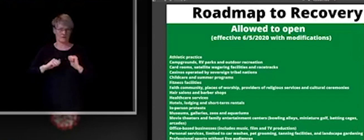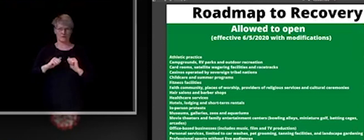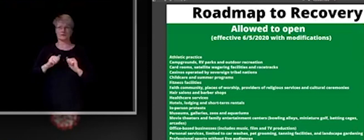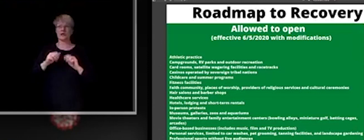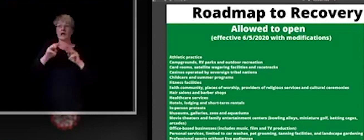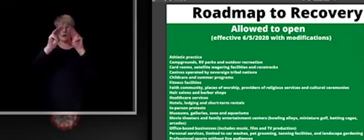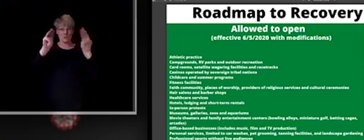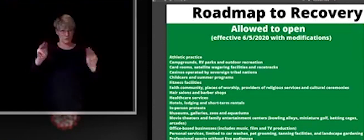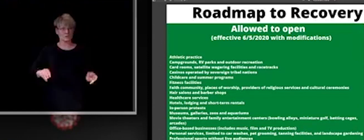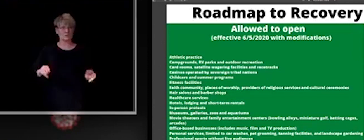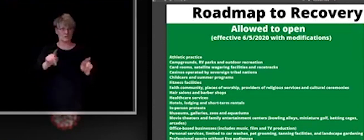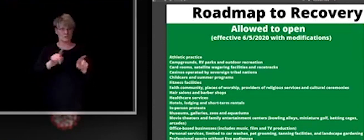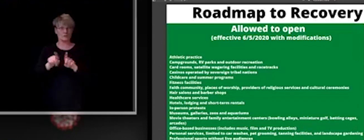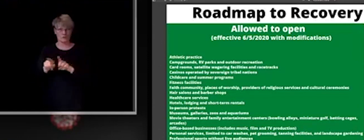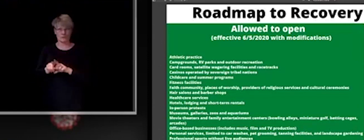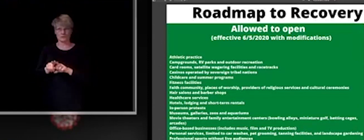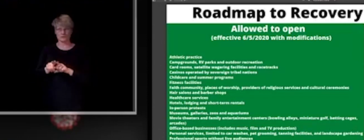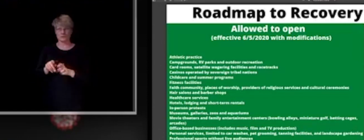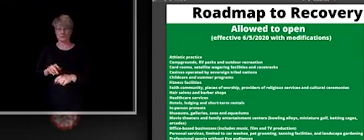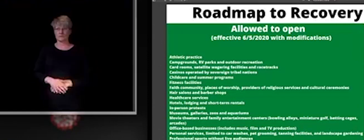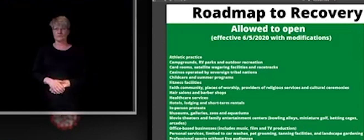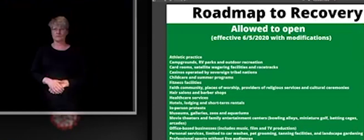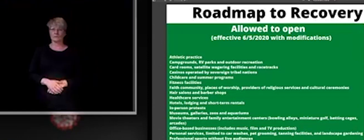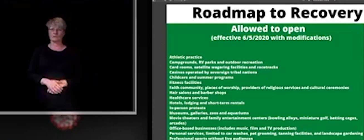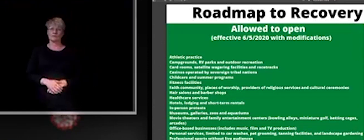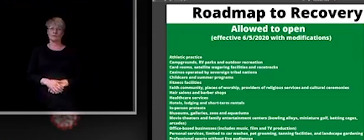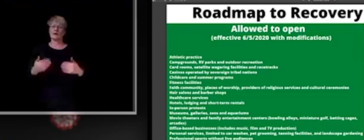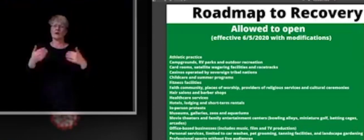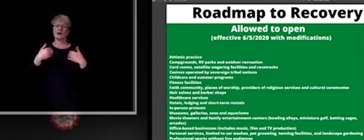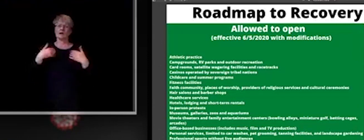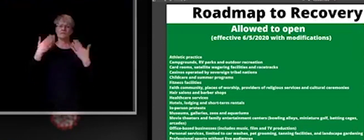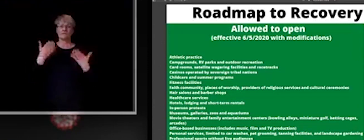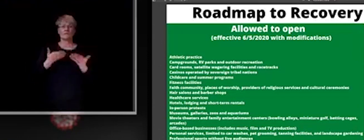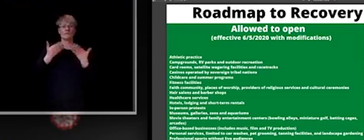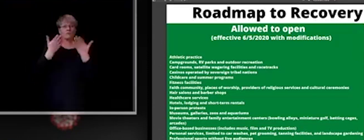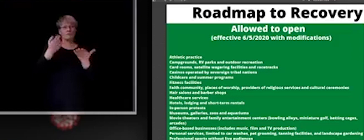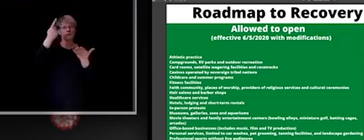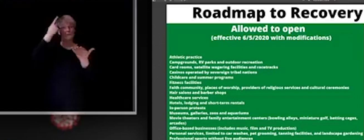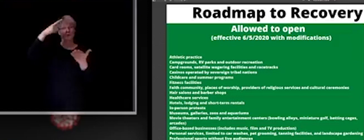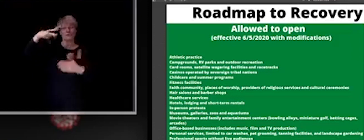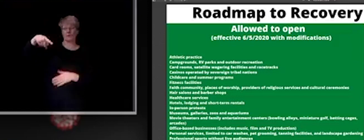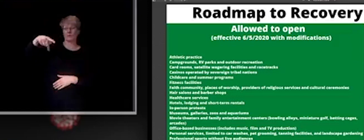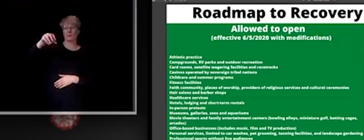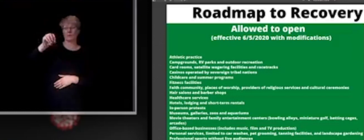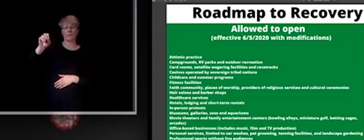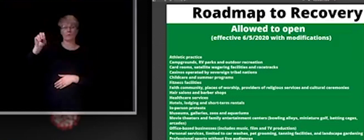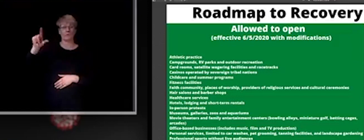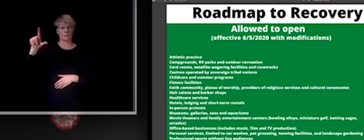are recommendations for pools included in some of the other guidance documents, including